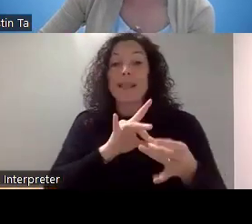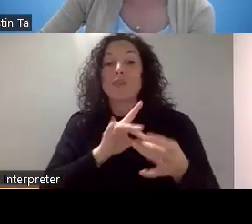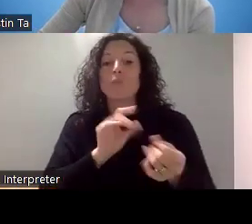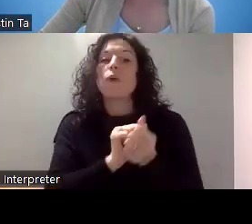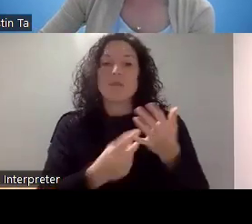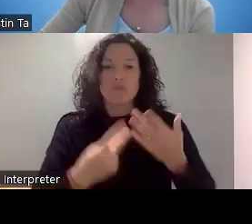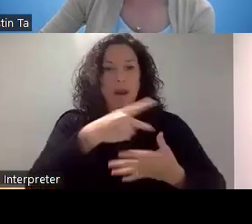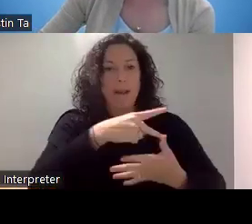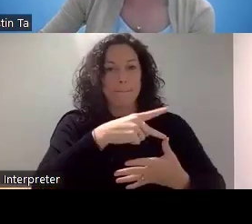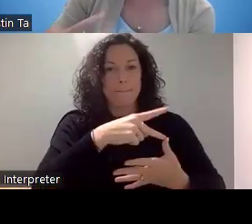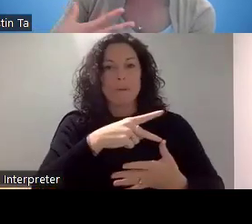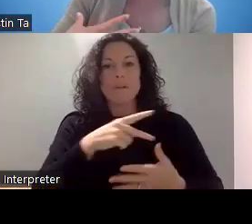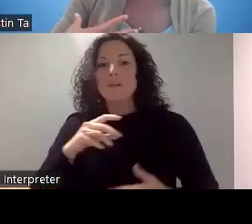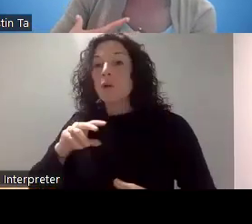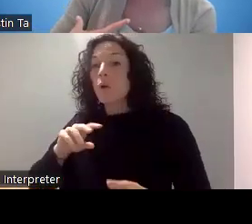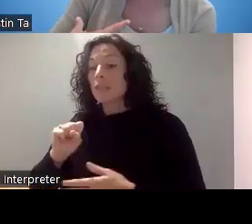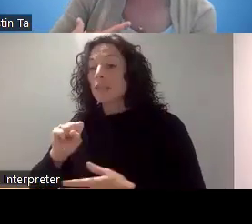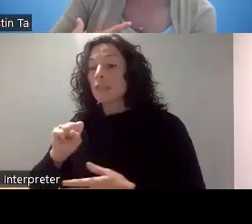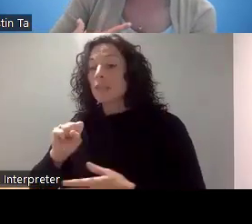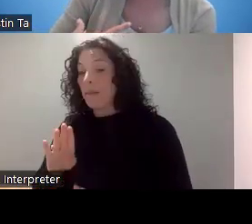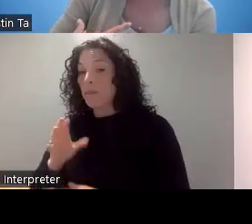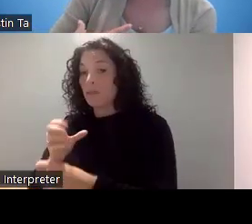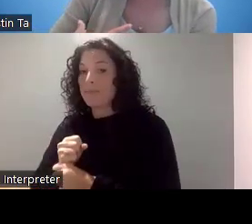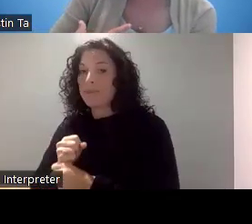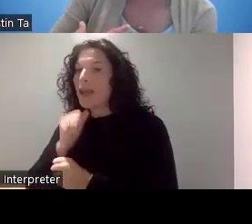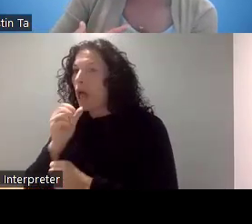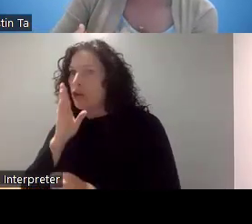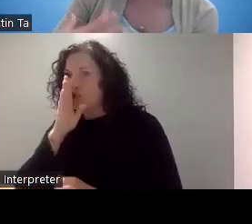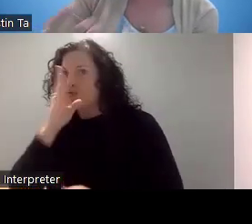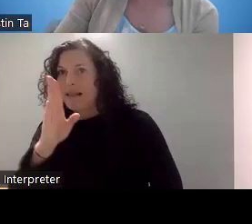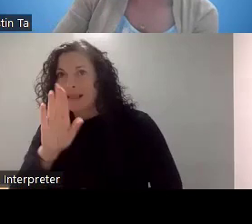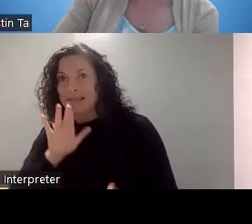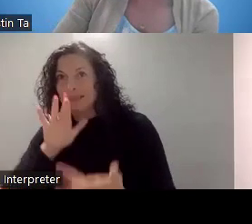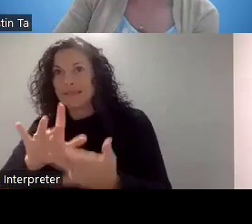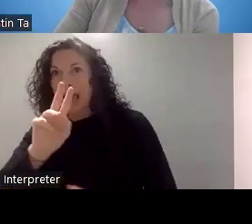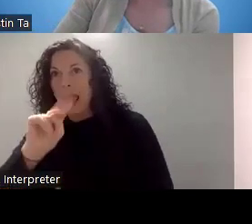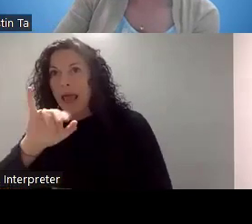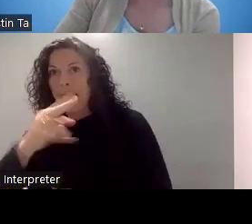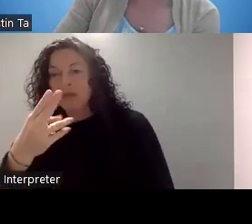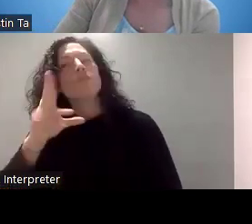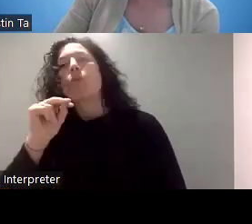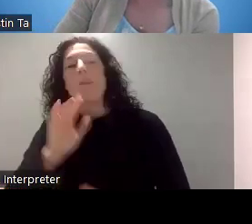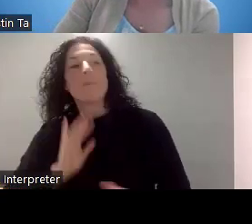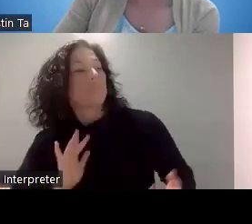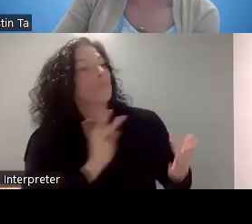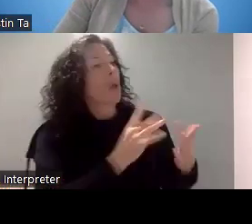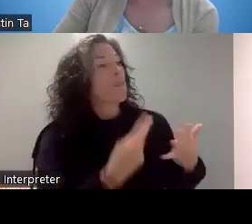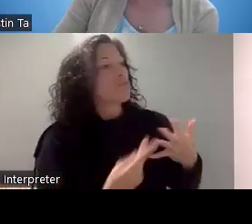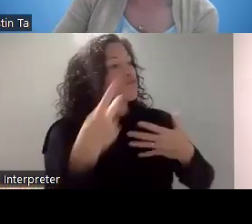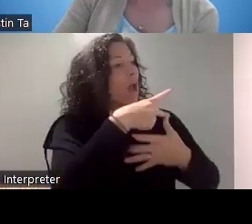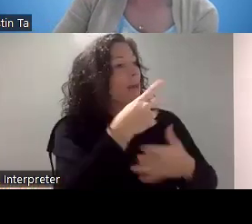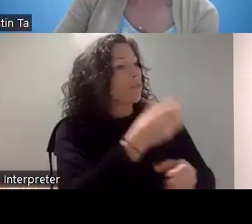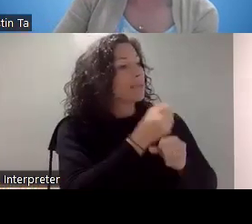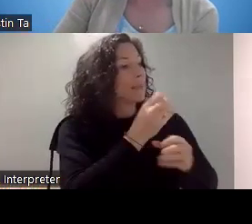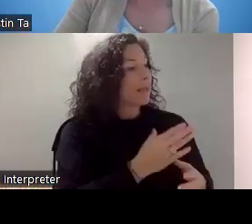so subrecipients should not reach out to NIH directly. They need to contact the prime recipient to request prior approval,